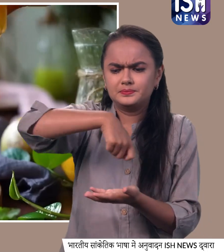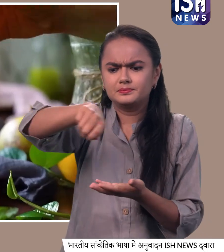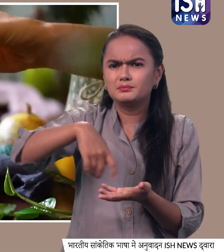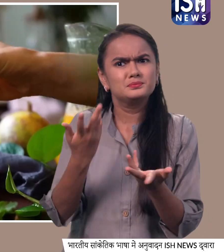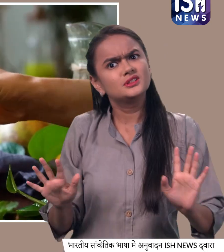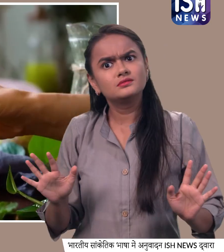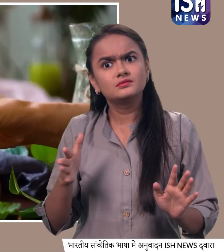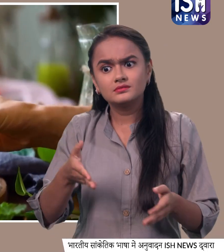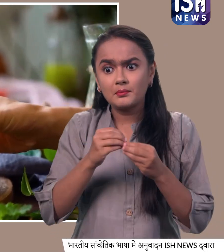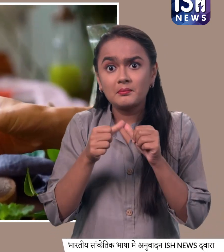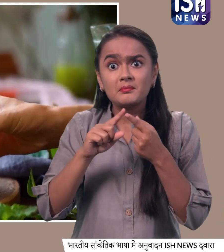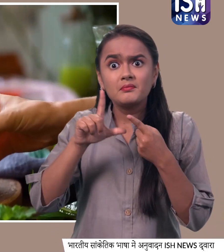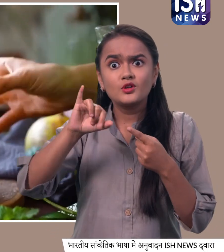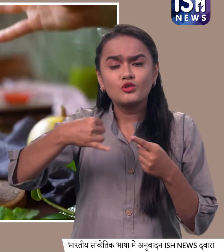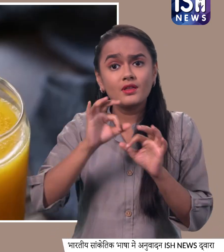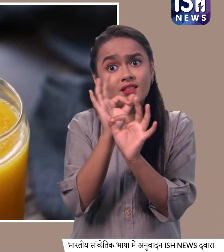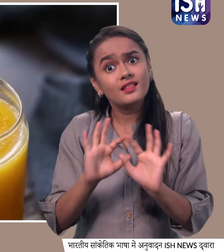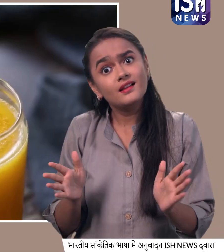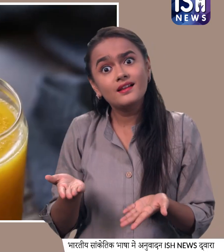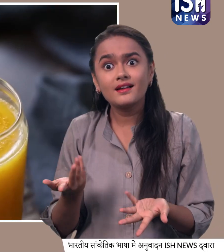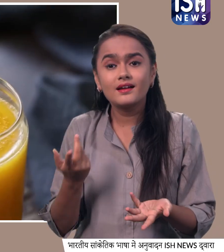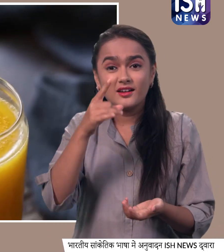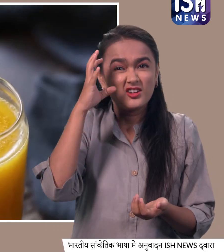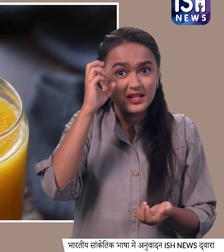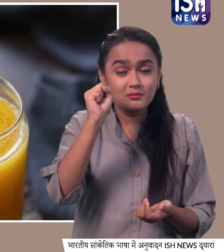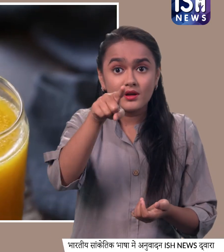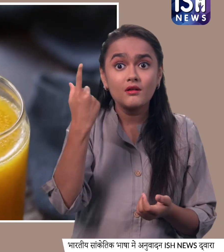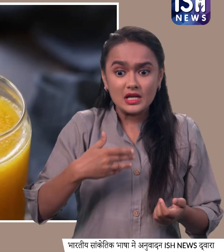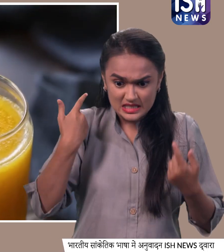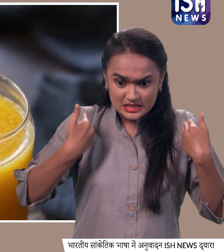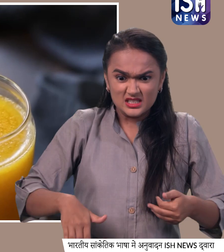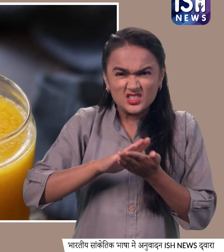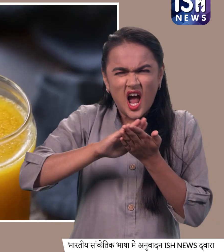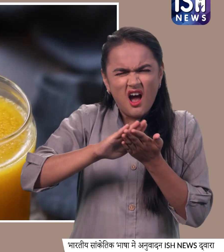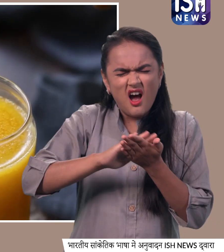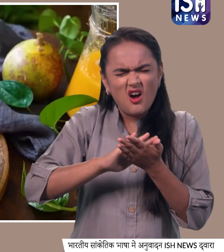And now our Bael juice is ready Remember, it is a highly detoxifying juice